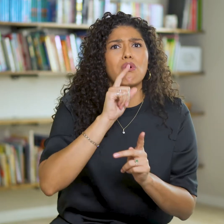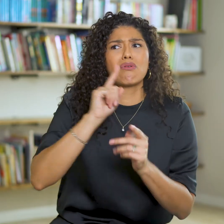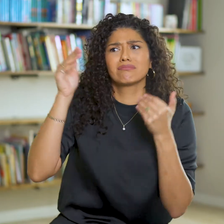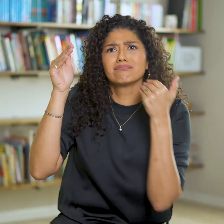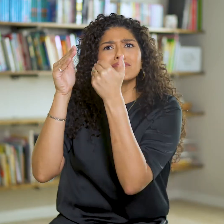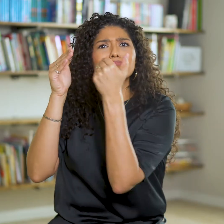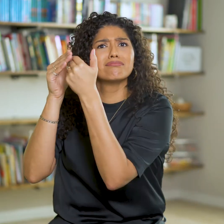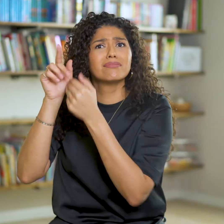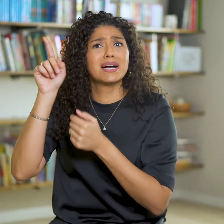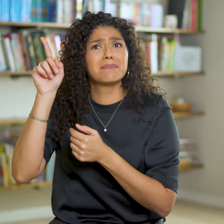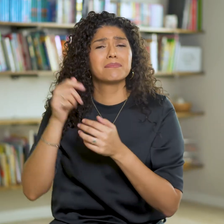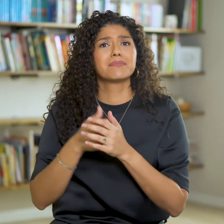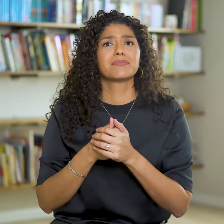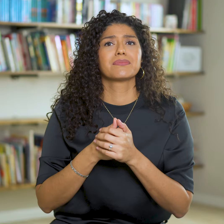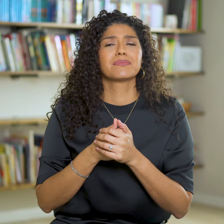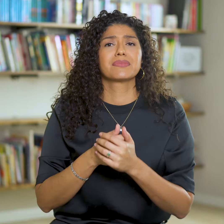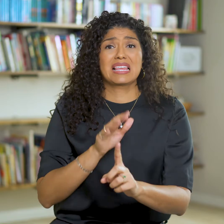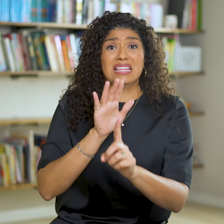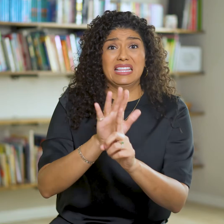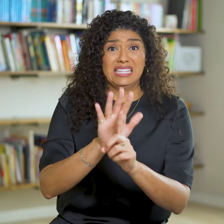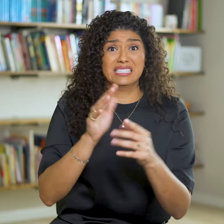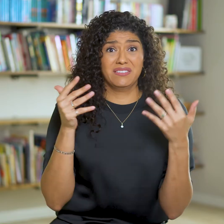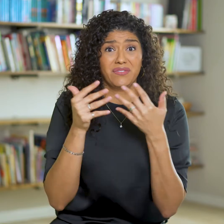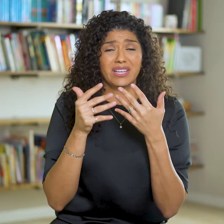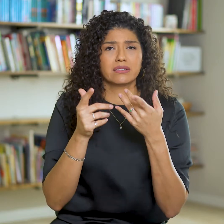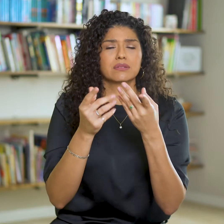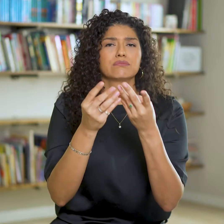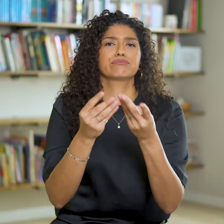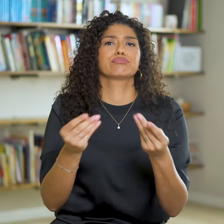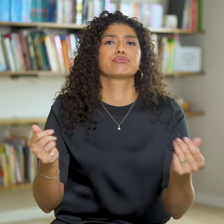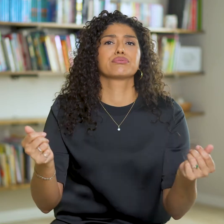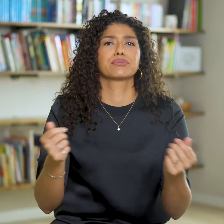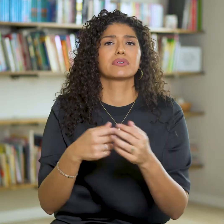who are near to Him, his fears are dispelled,